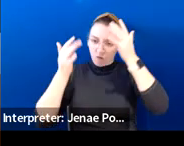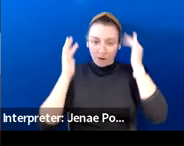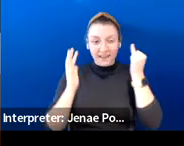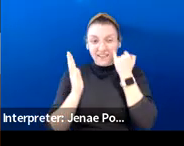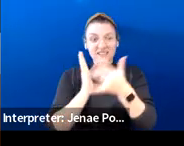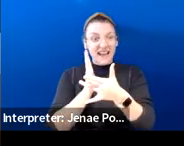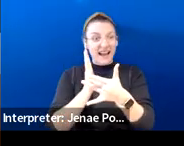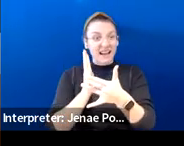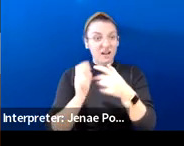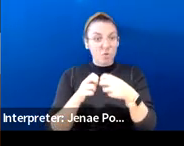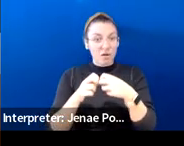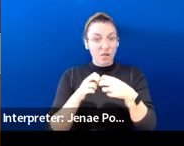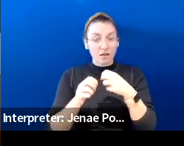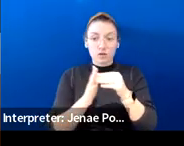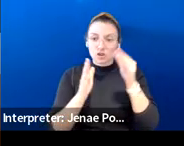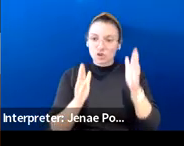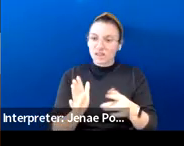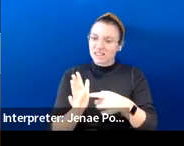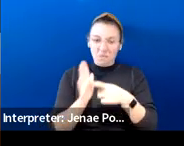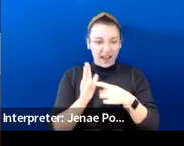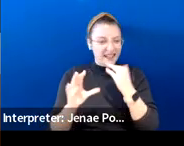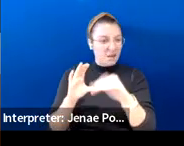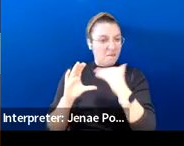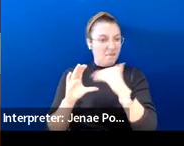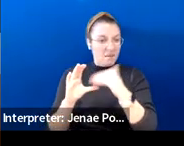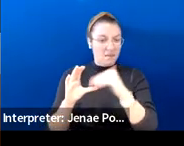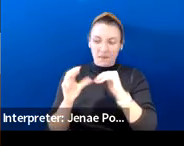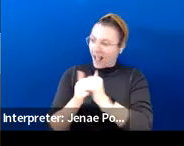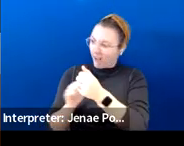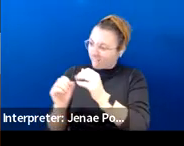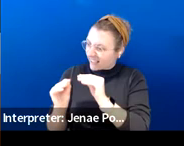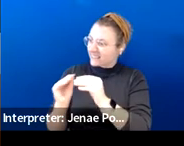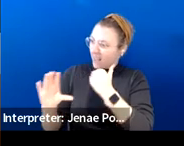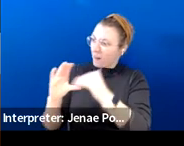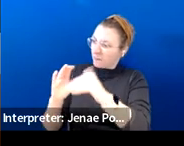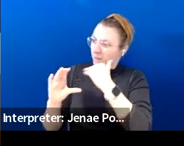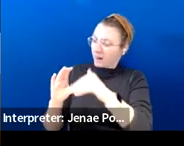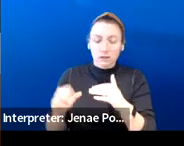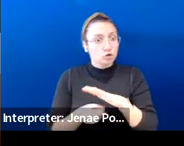and students are so demanding with the emails about how to fix things. And it's stressful, especially for teachers,